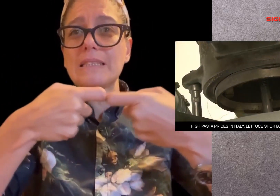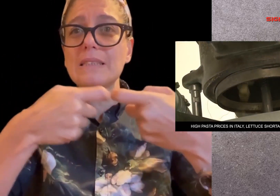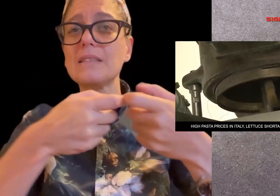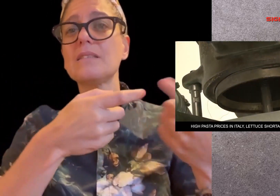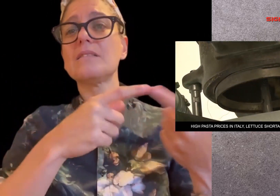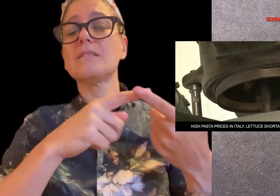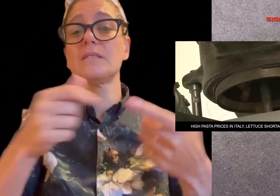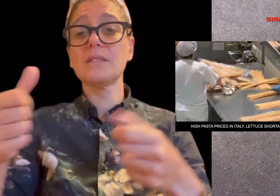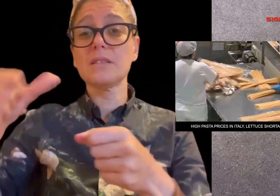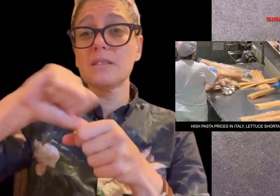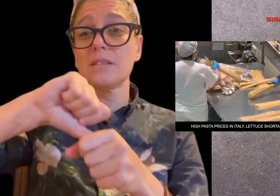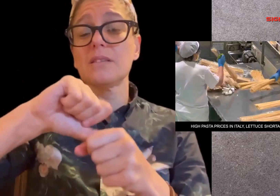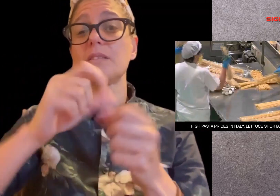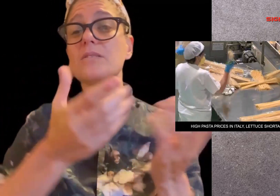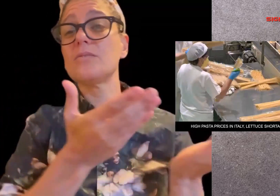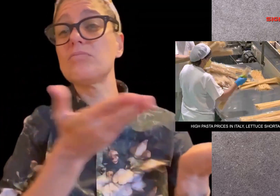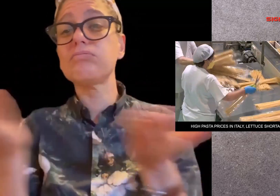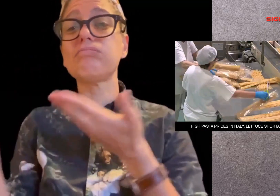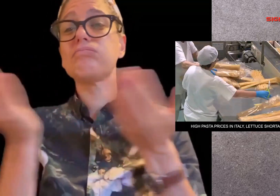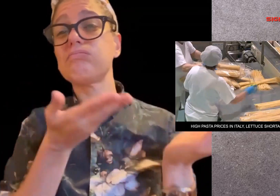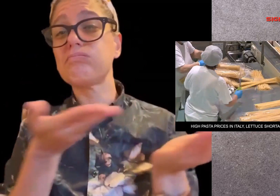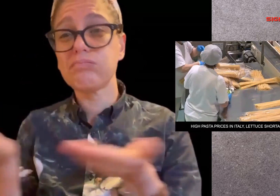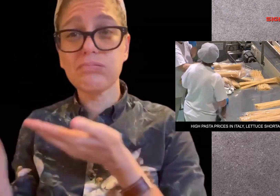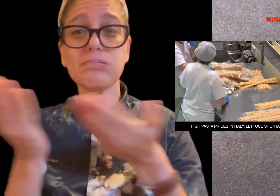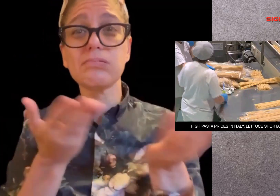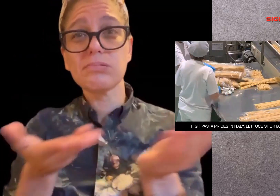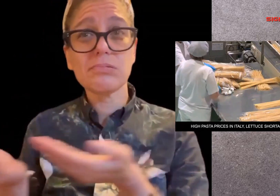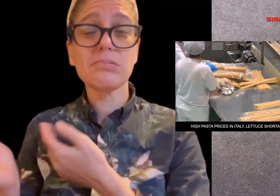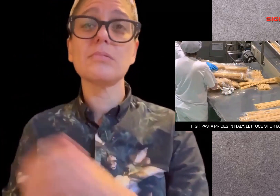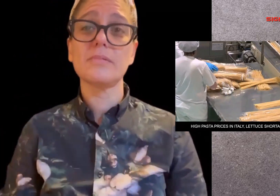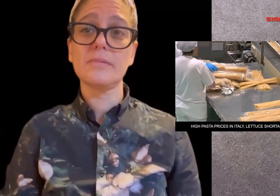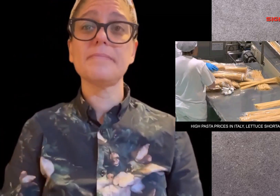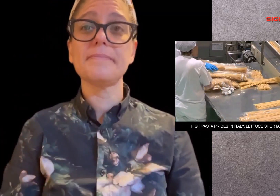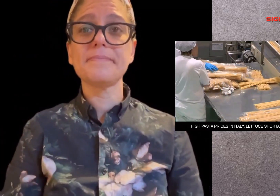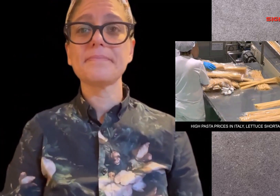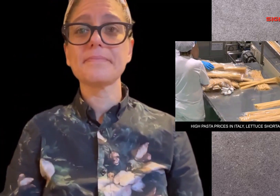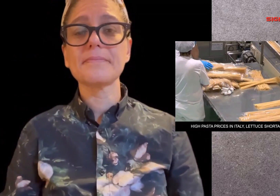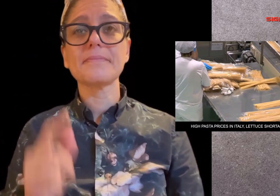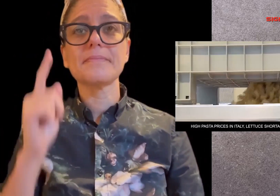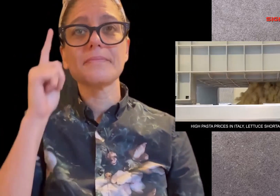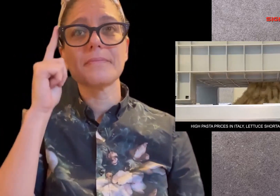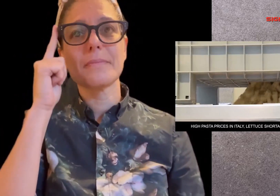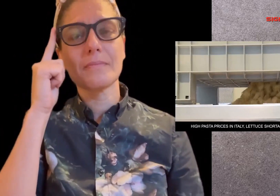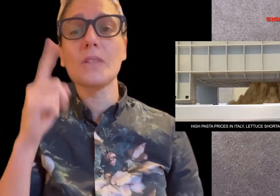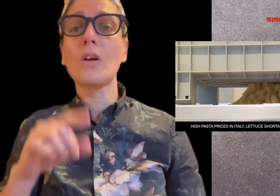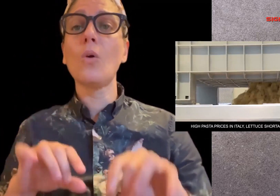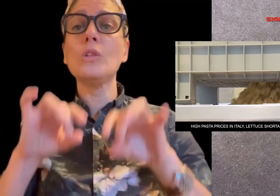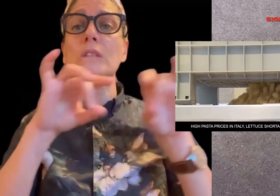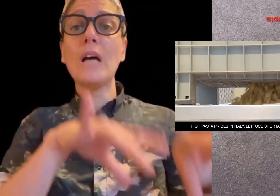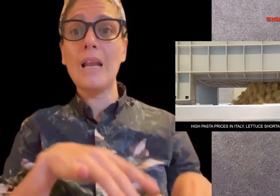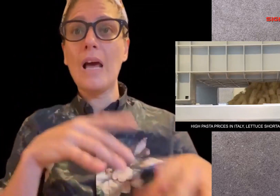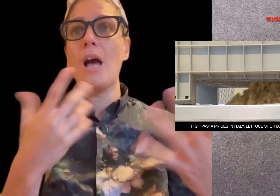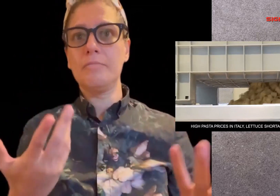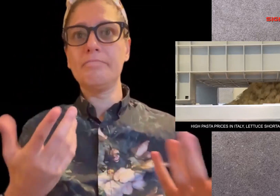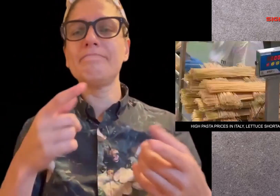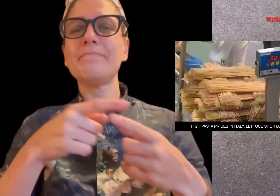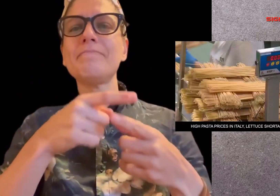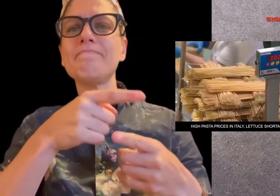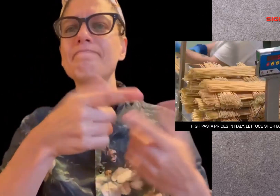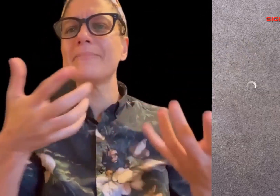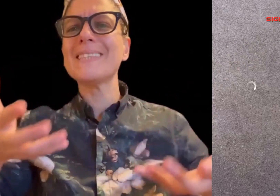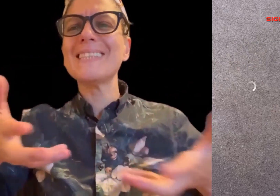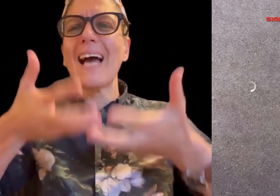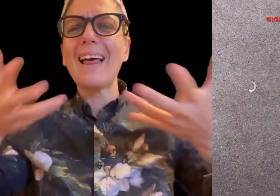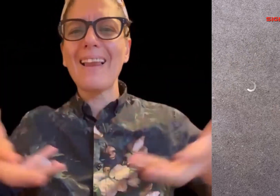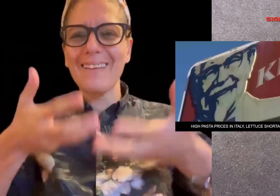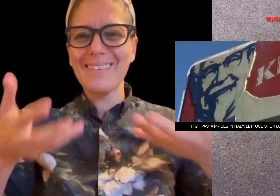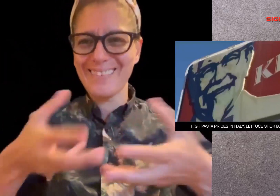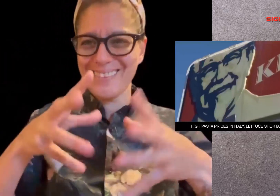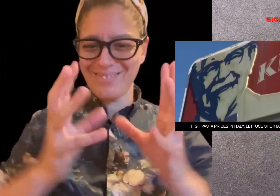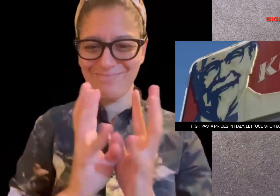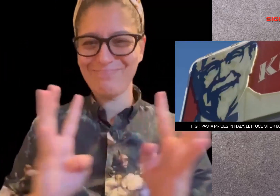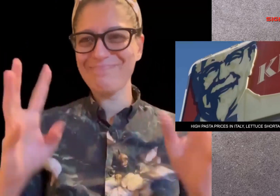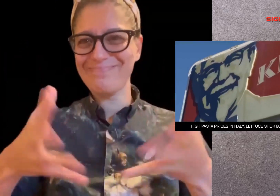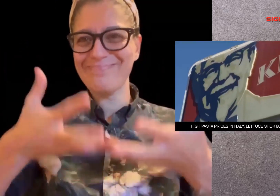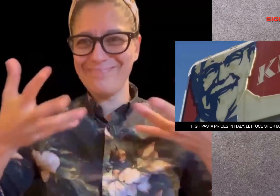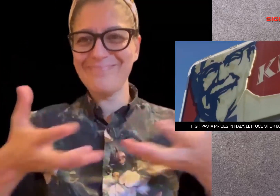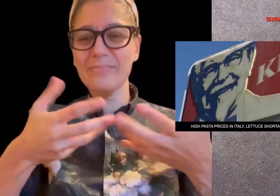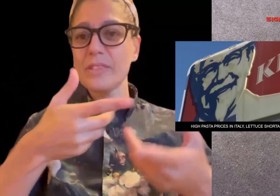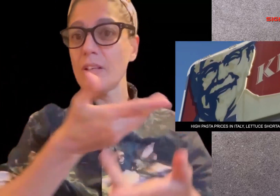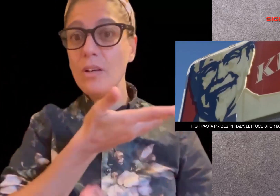to electricity to fuel to transportation in Australia a shortage of lettuce is forcing